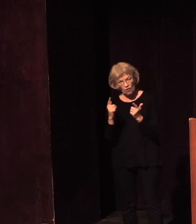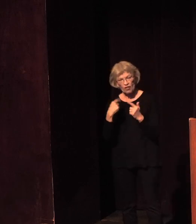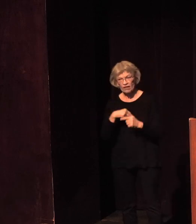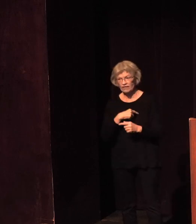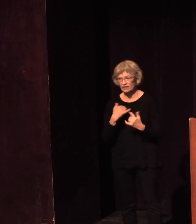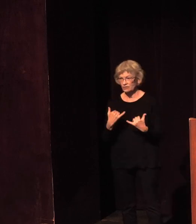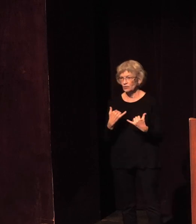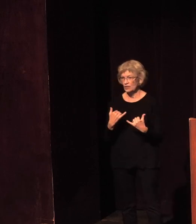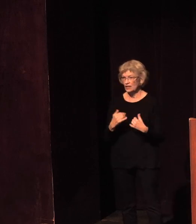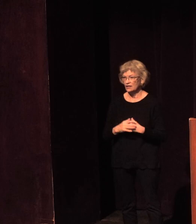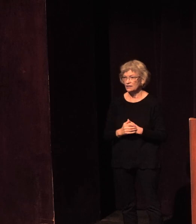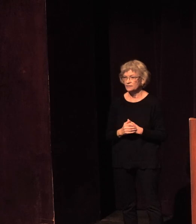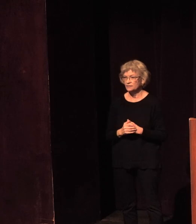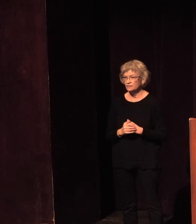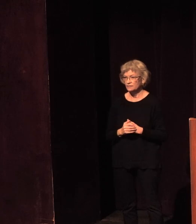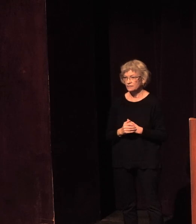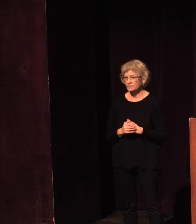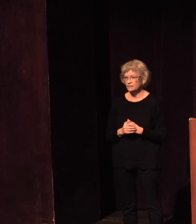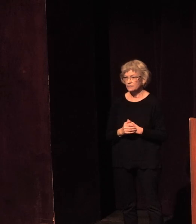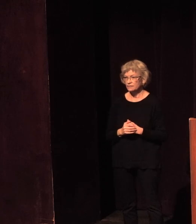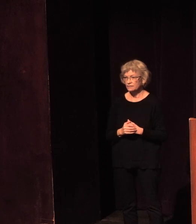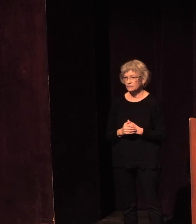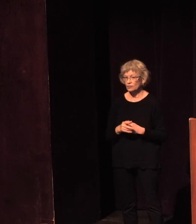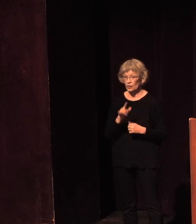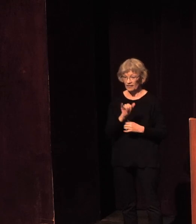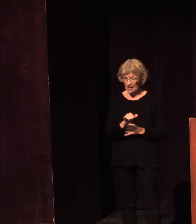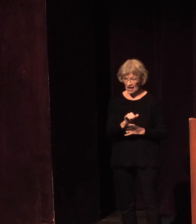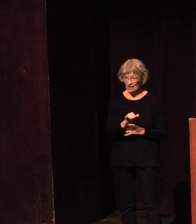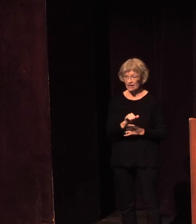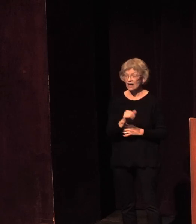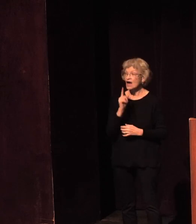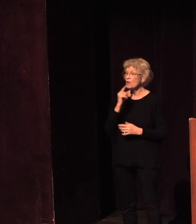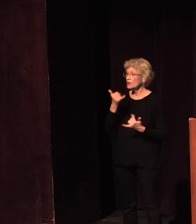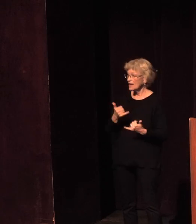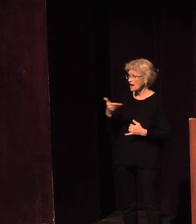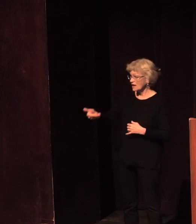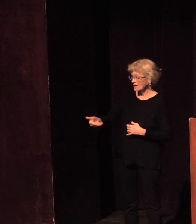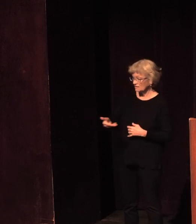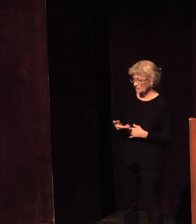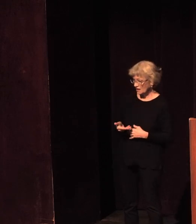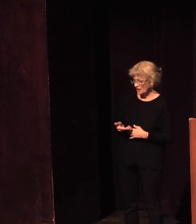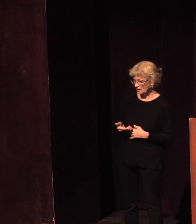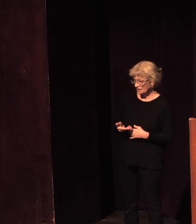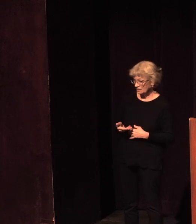visiting for a short while, or for a lifetime. And I ask this for all of us today.